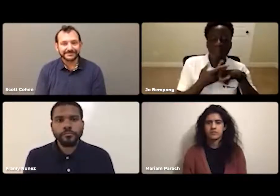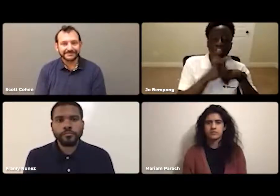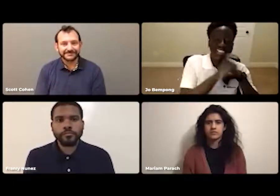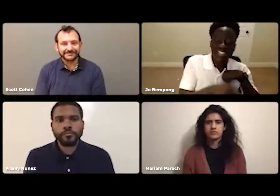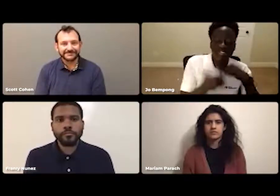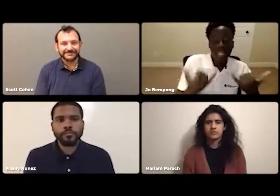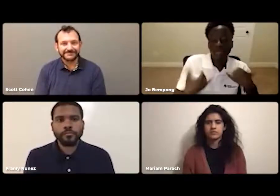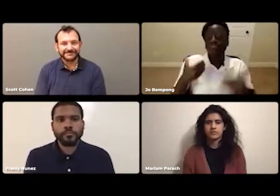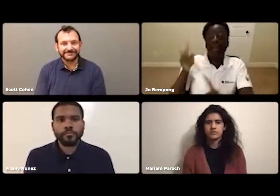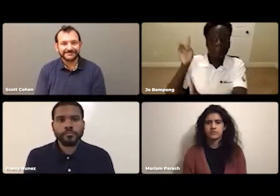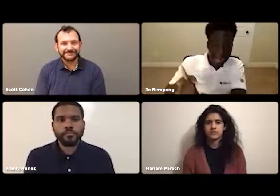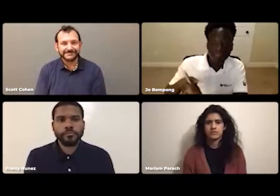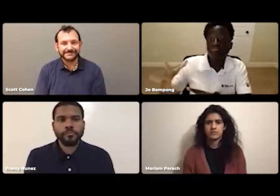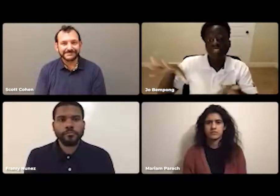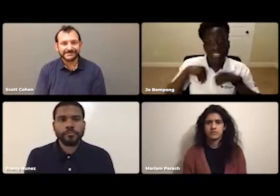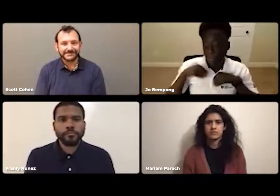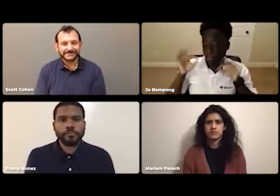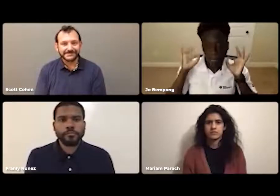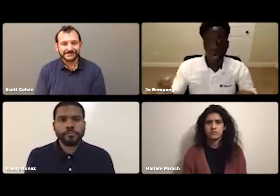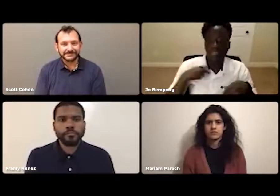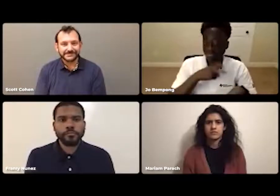The first time, RIT accepted me, and I preferred staying in Texas.